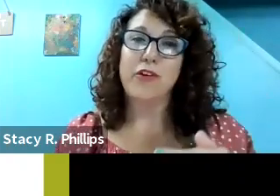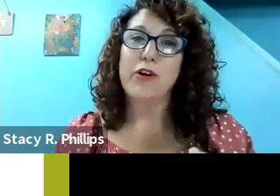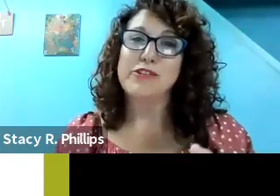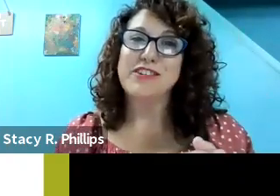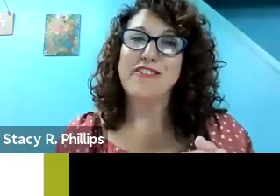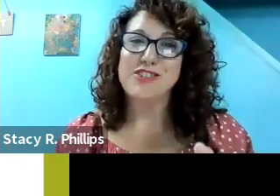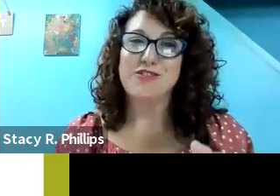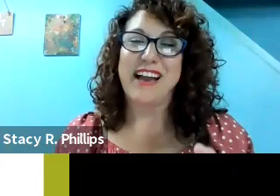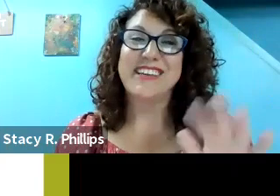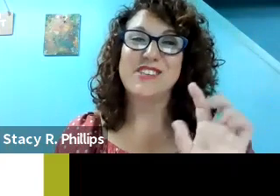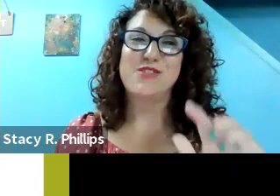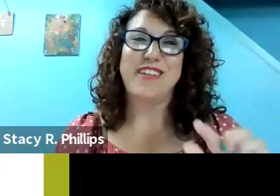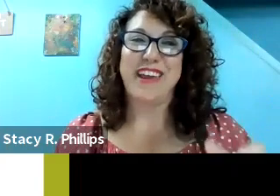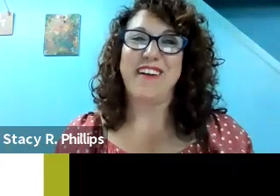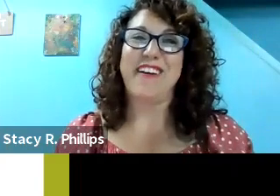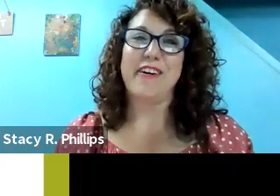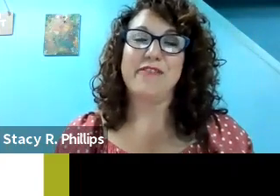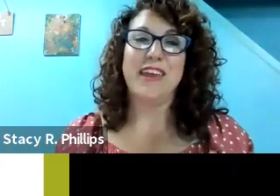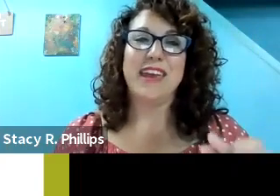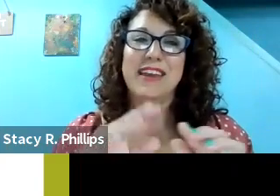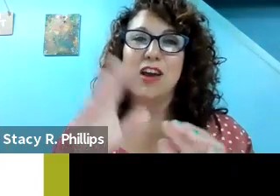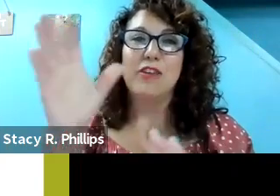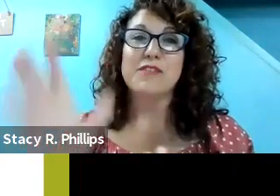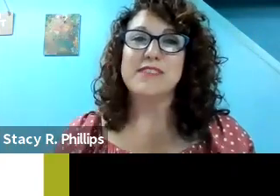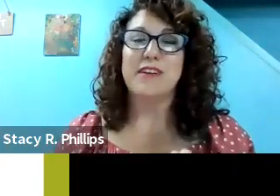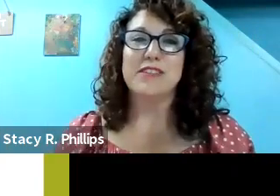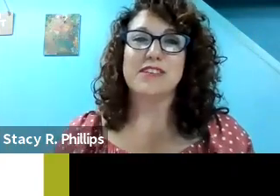if you go to directly to that area of need, you'll see all the